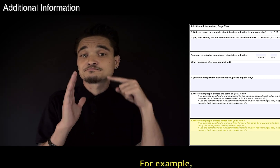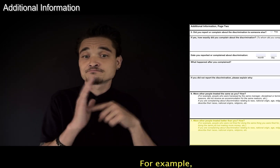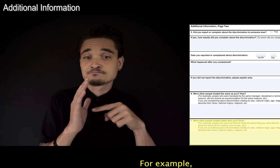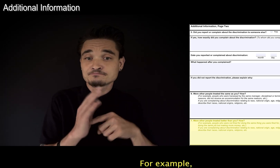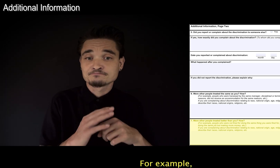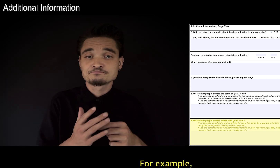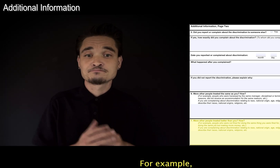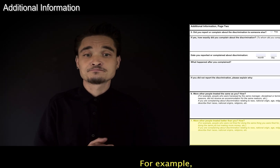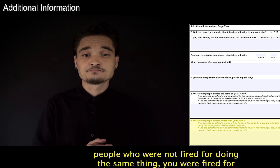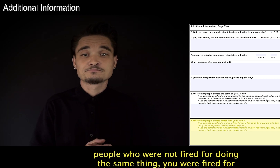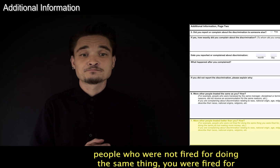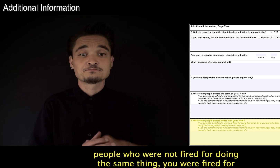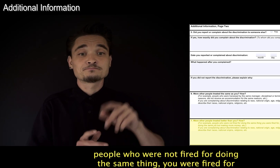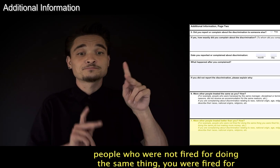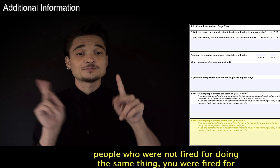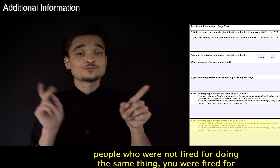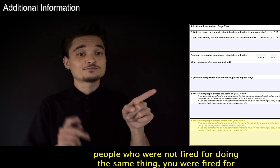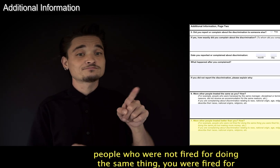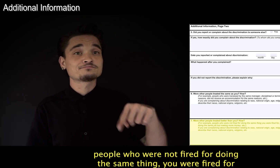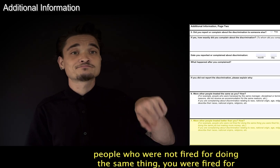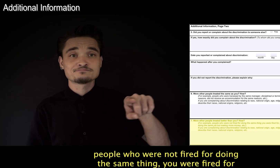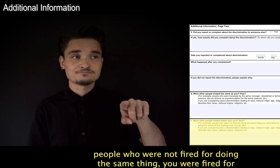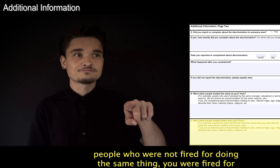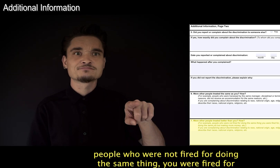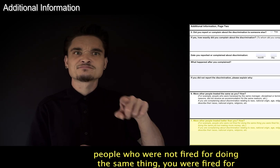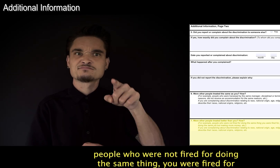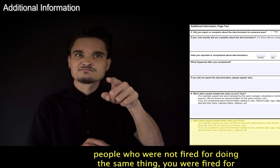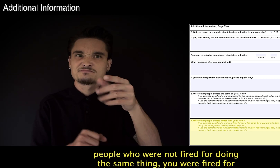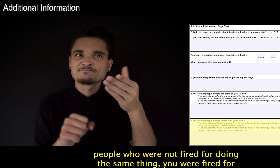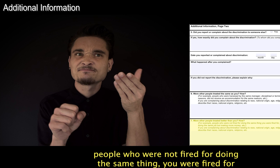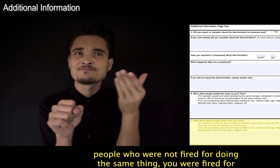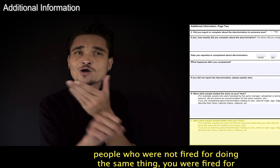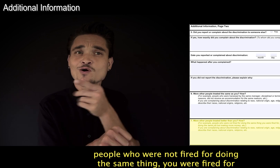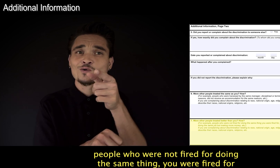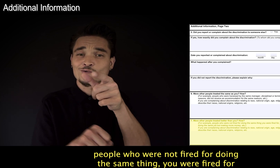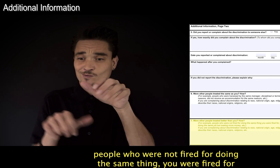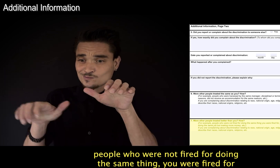For example, people who were not fired for doing the same thing, you were fired for